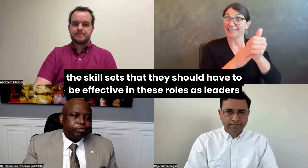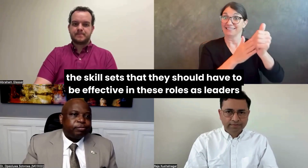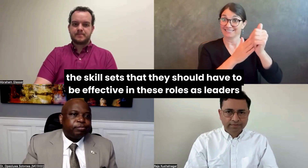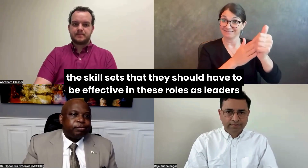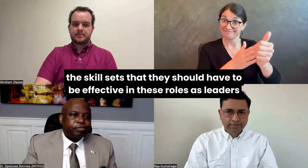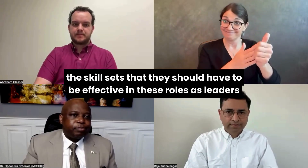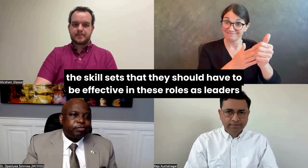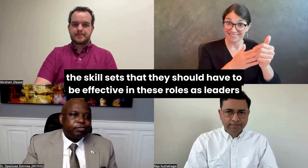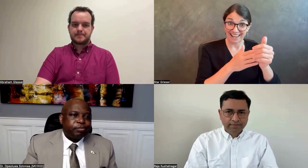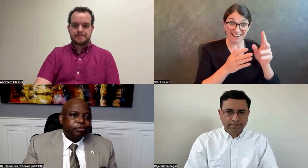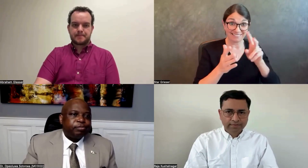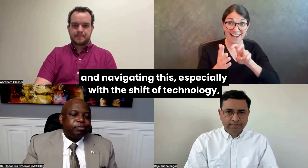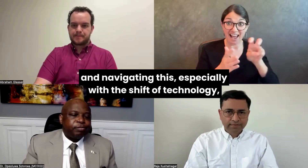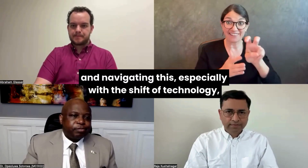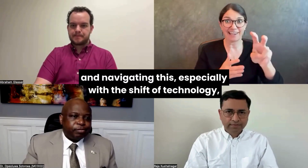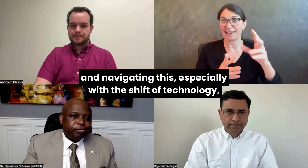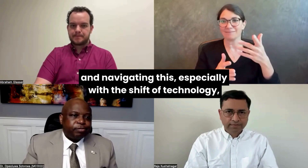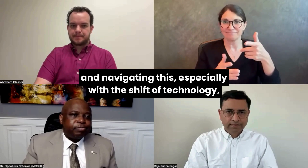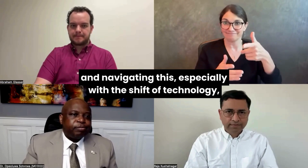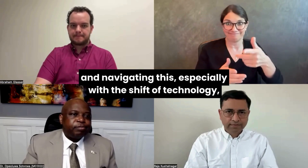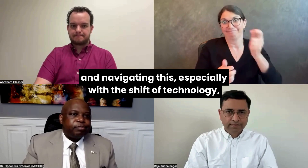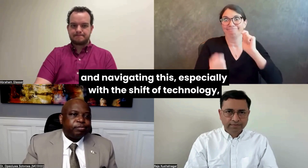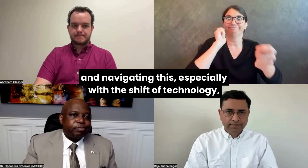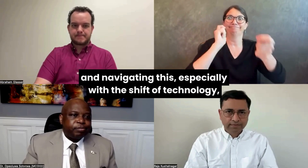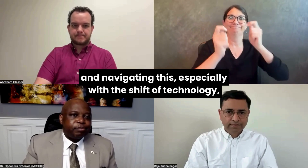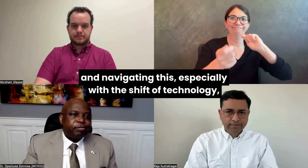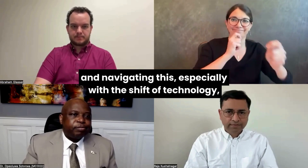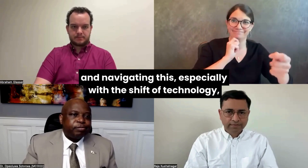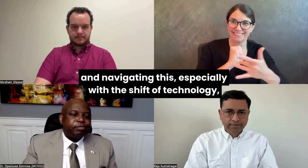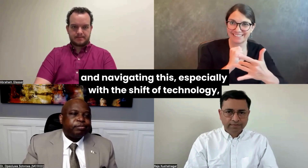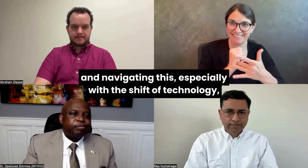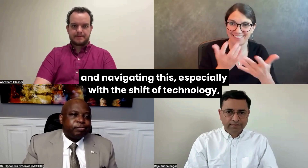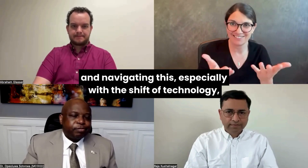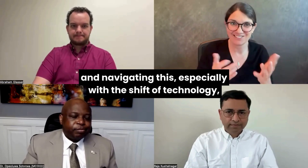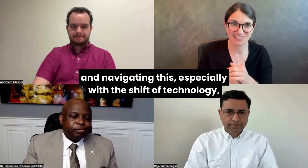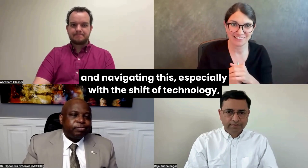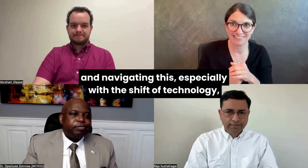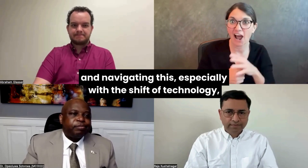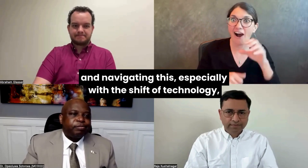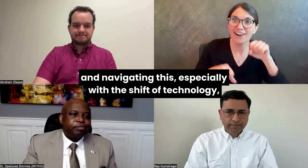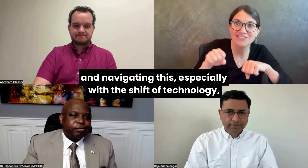and navigating this, especially with the shift of technology, the uncertainty of it all?